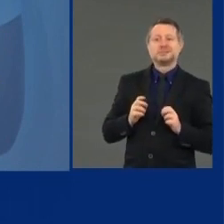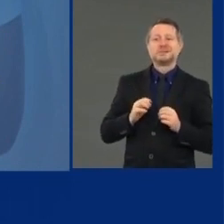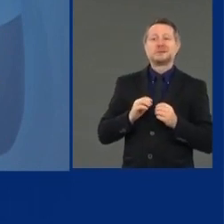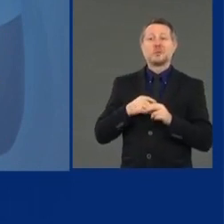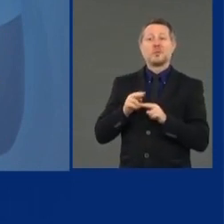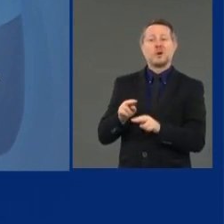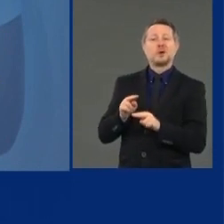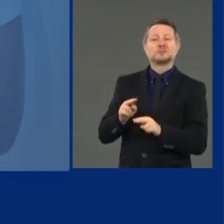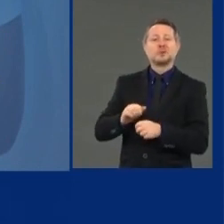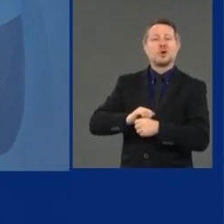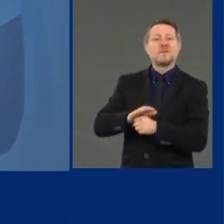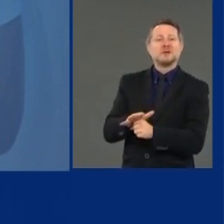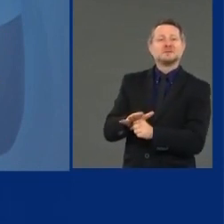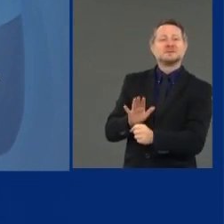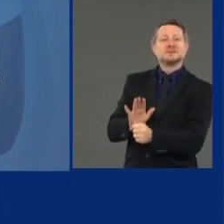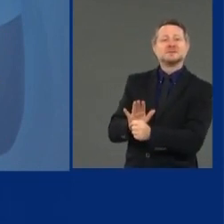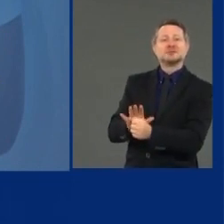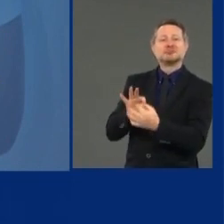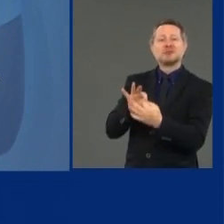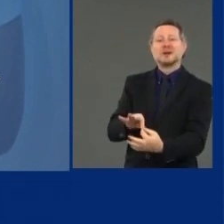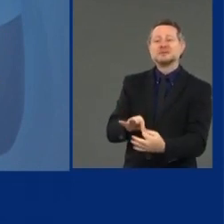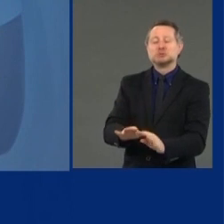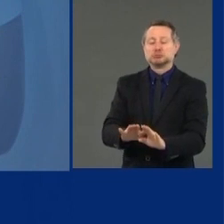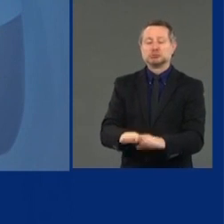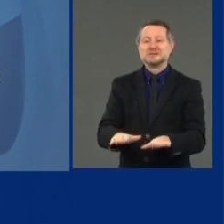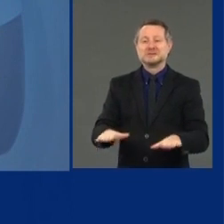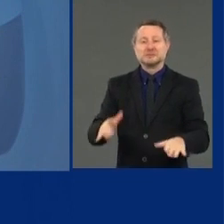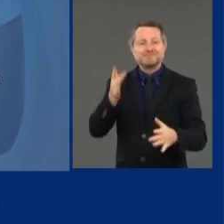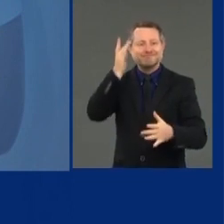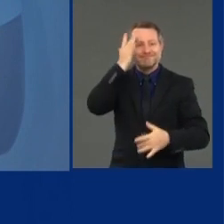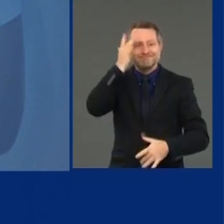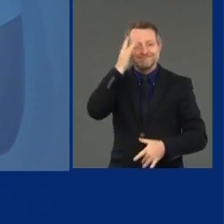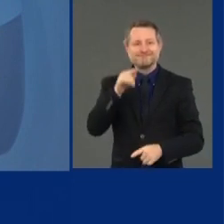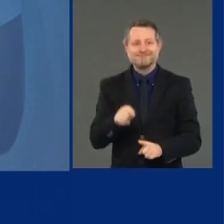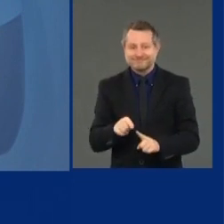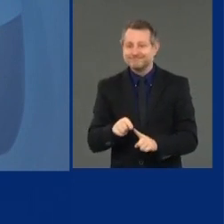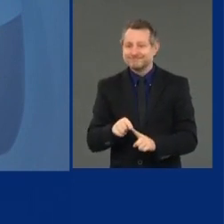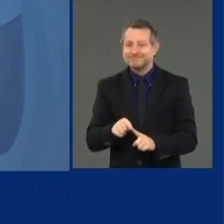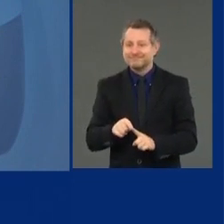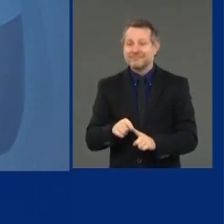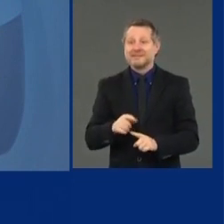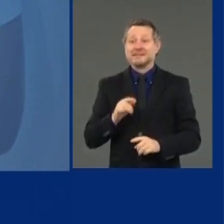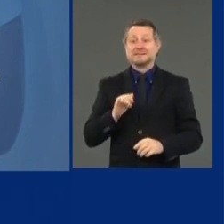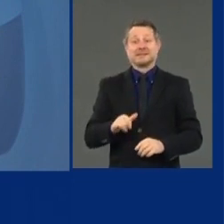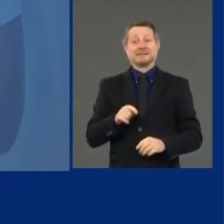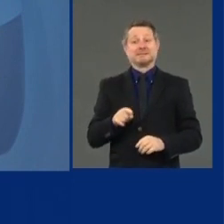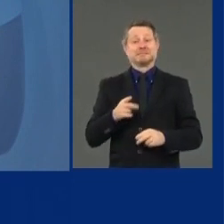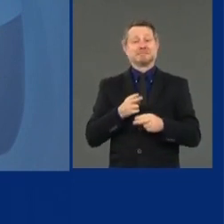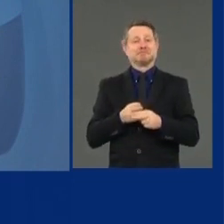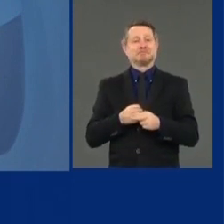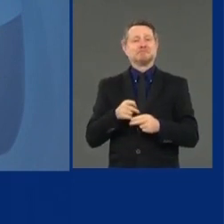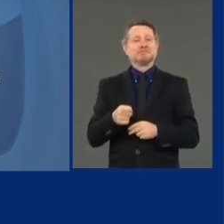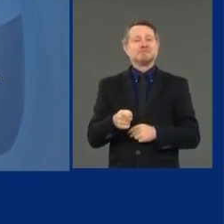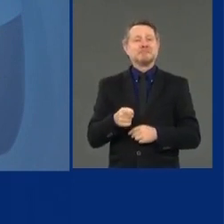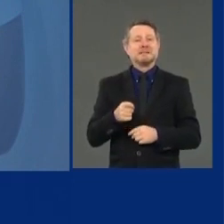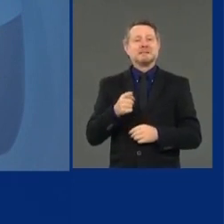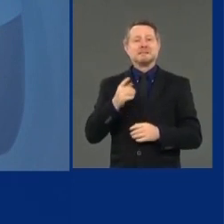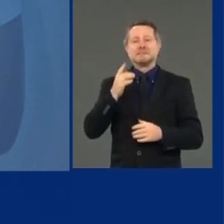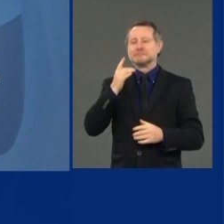AND WE HAVE ANOTHER DEVELOPMENT THAT WE'RE TRACKING WHICH IS THE